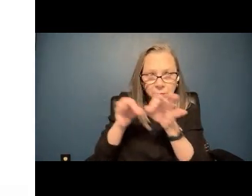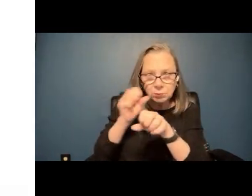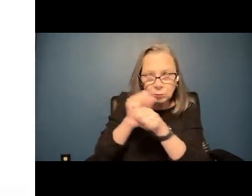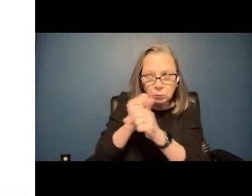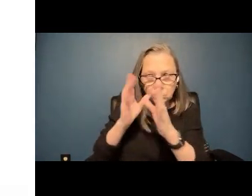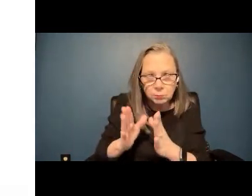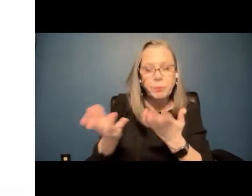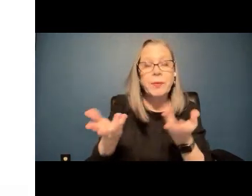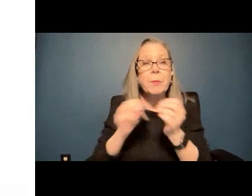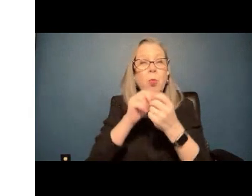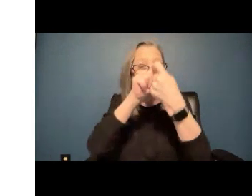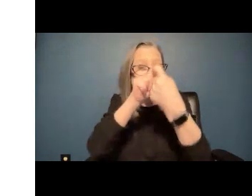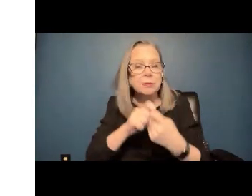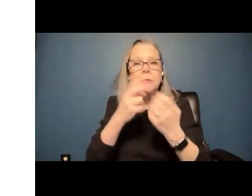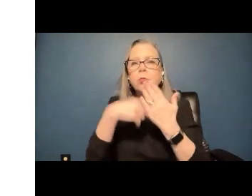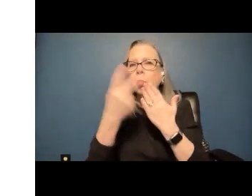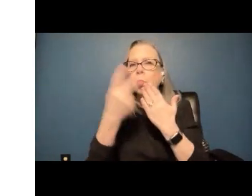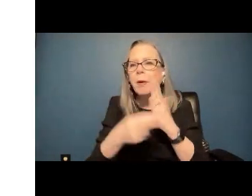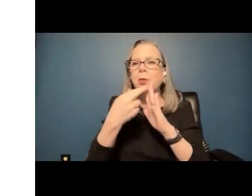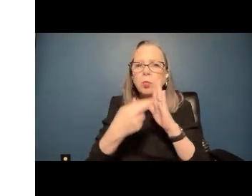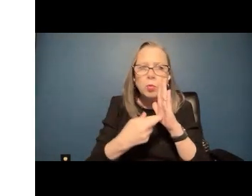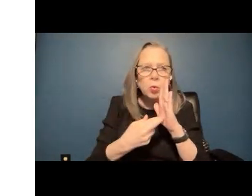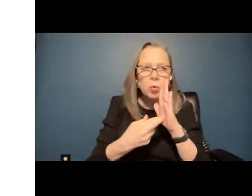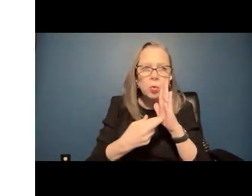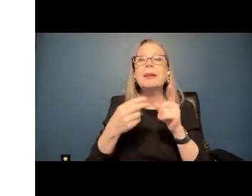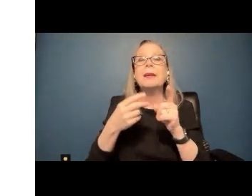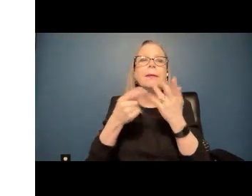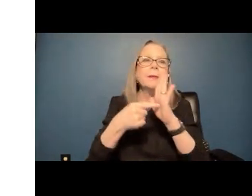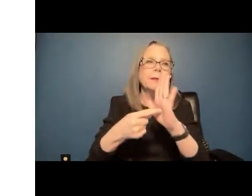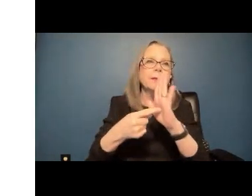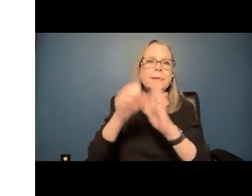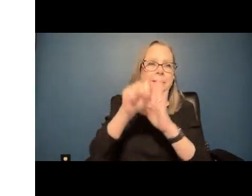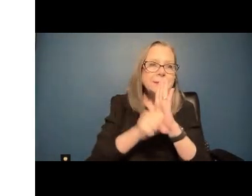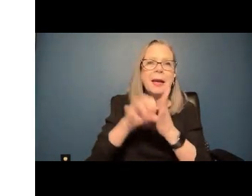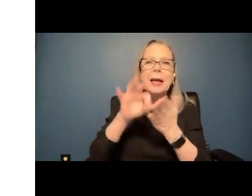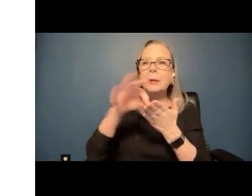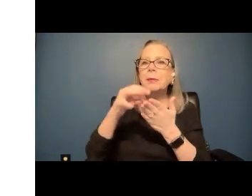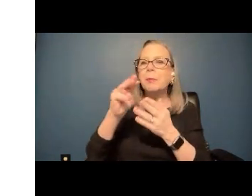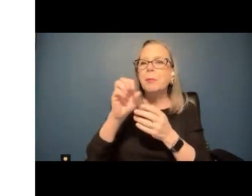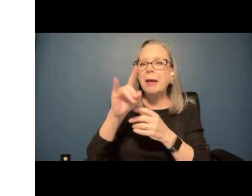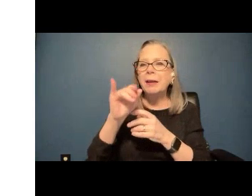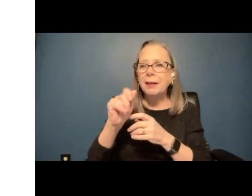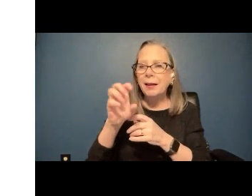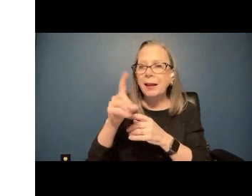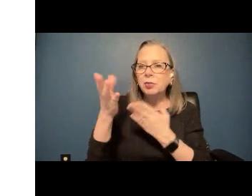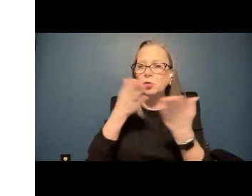programmatic rules and regulations. Things like state Medicaid service definitions, managed care manuals,